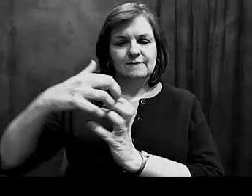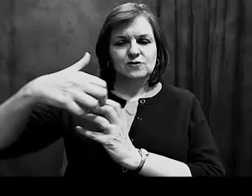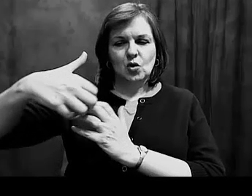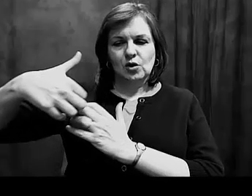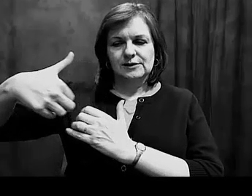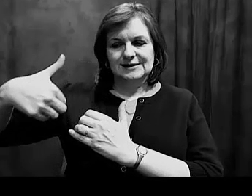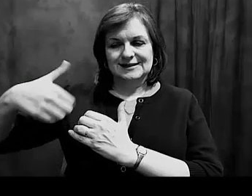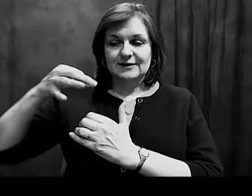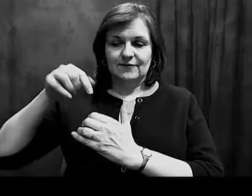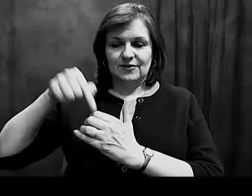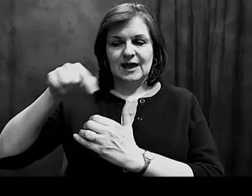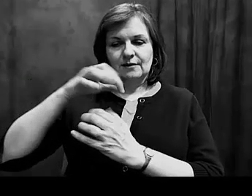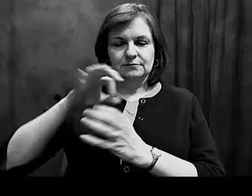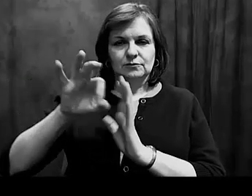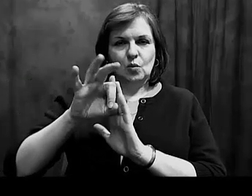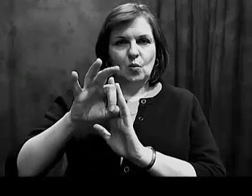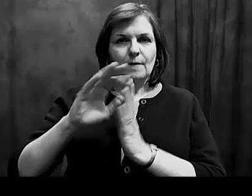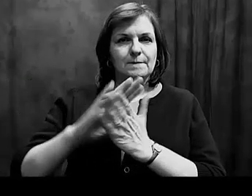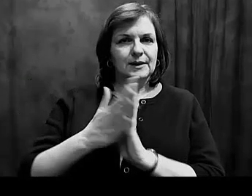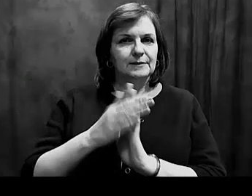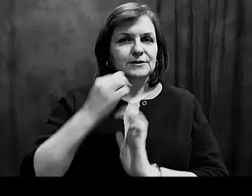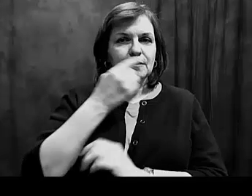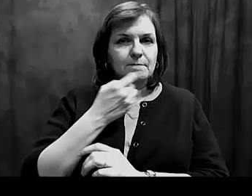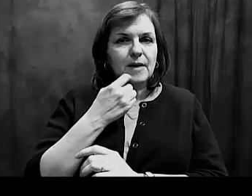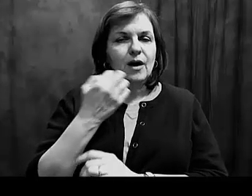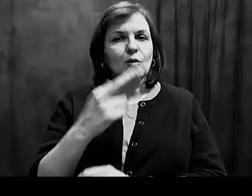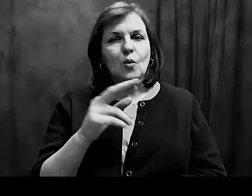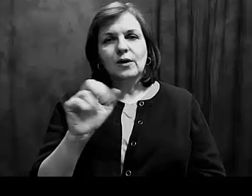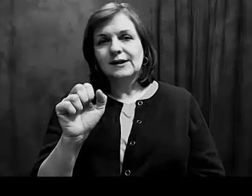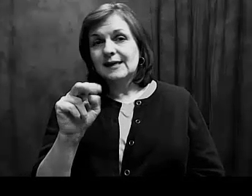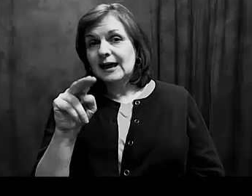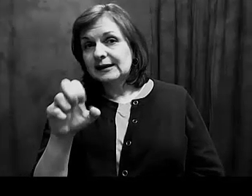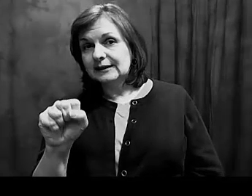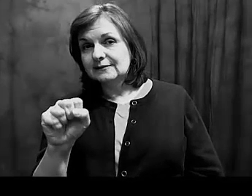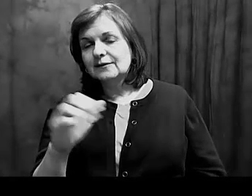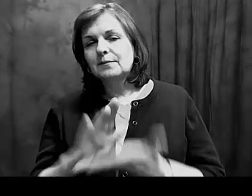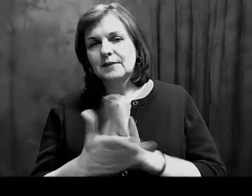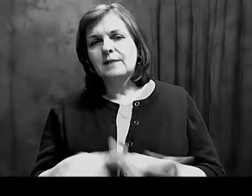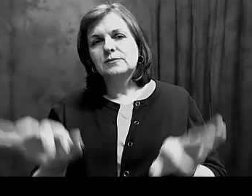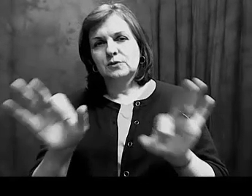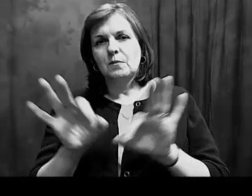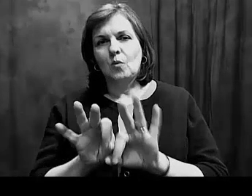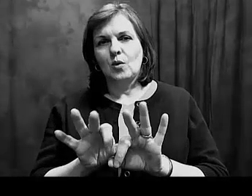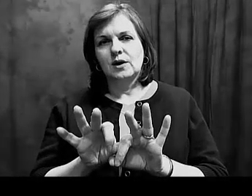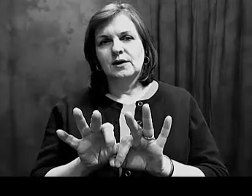the mouth or the anus will be important for us